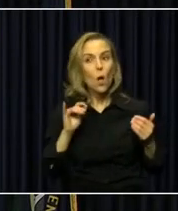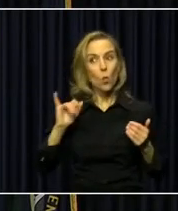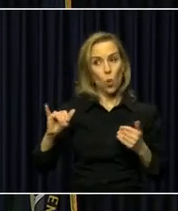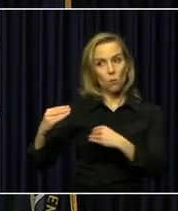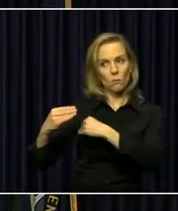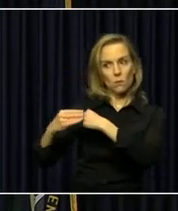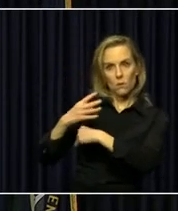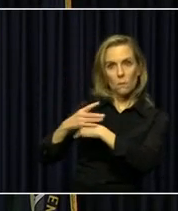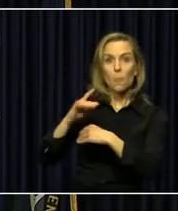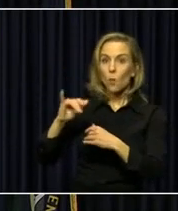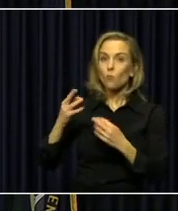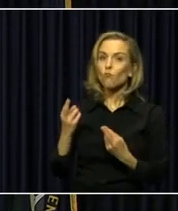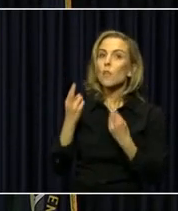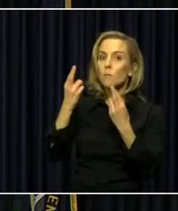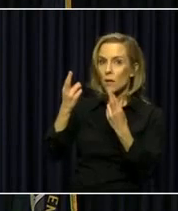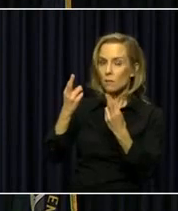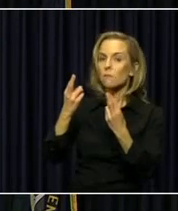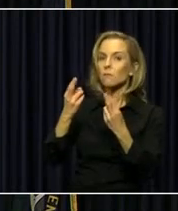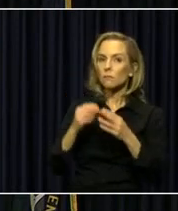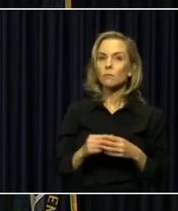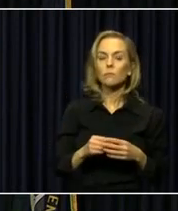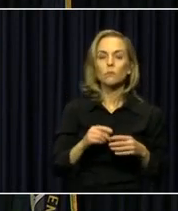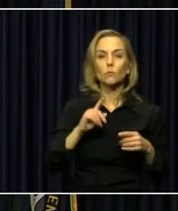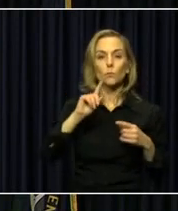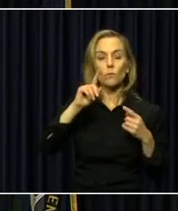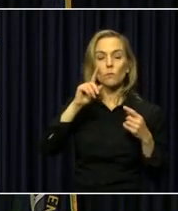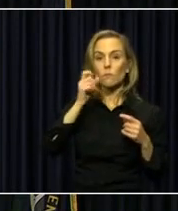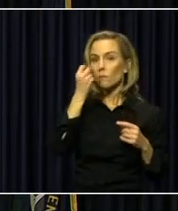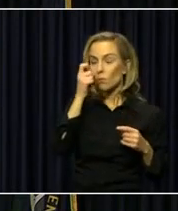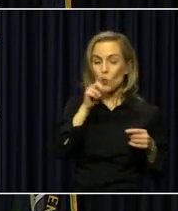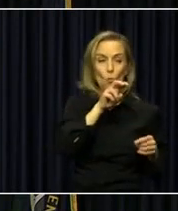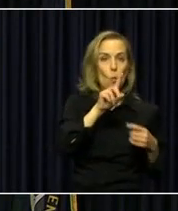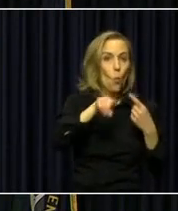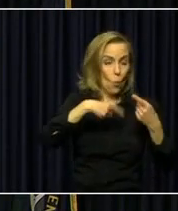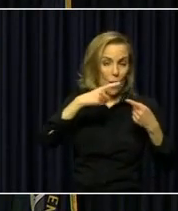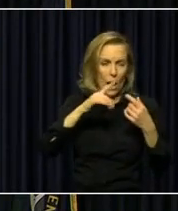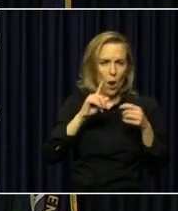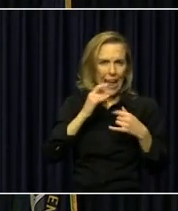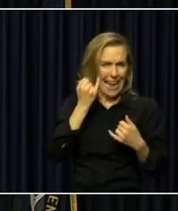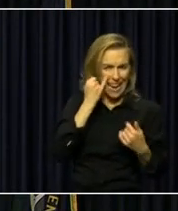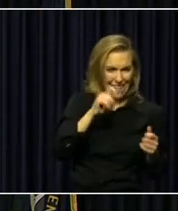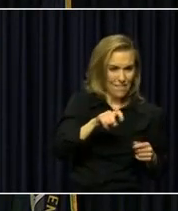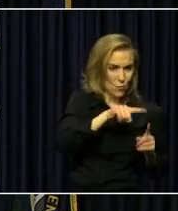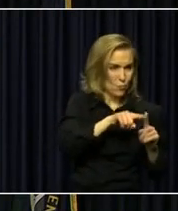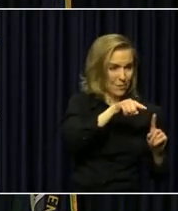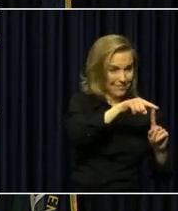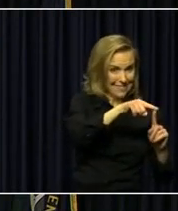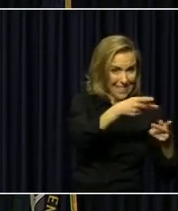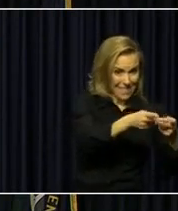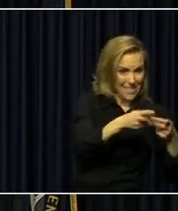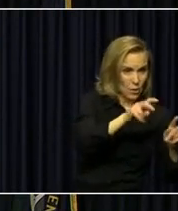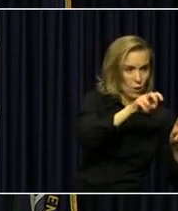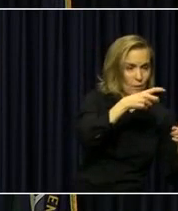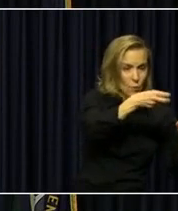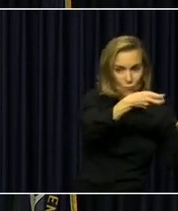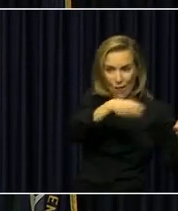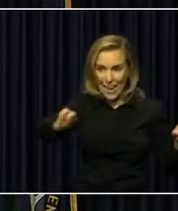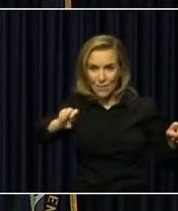MEDICAID POLICIES AROUND HOW LONG WE HOLD BEDS IN FIDDLES FACILITIES, HOW LONG WE PAY FOR BEDS IN HOSPITALS.